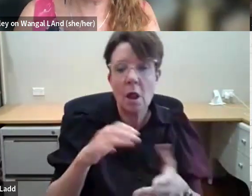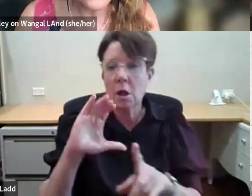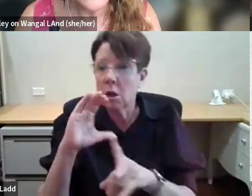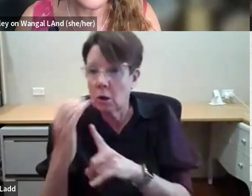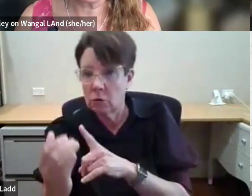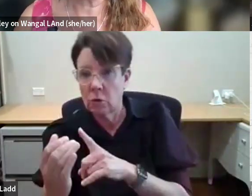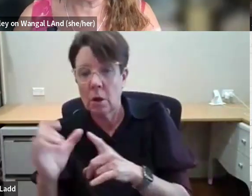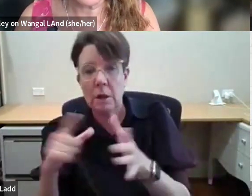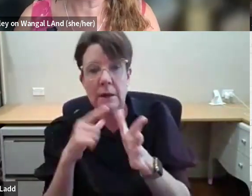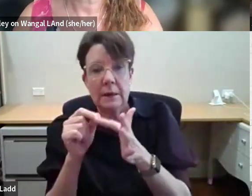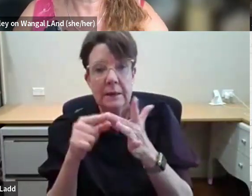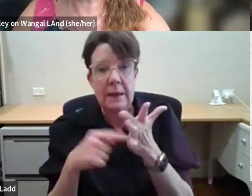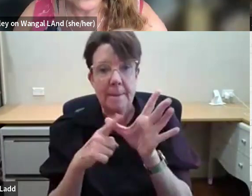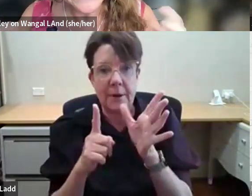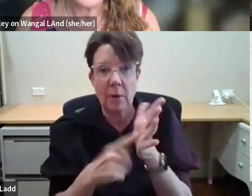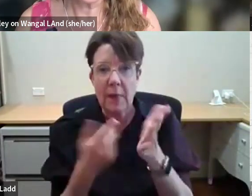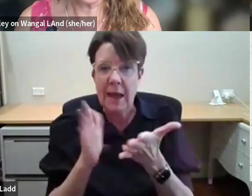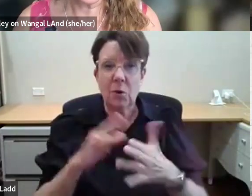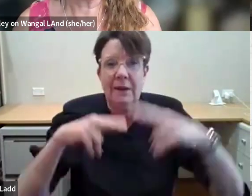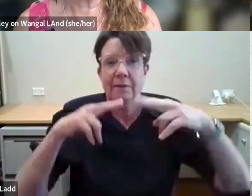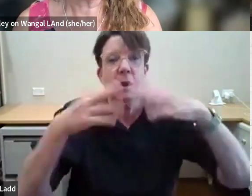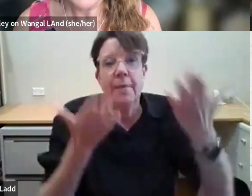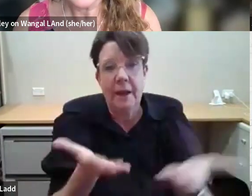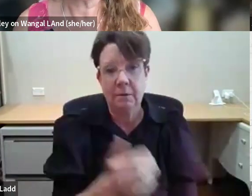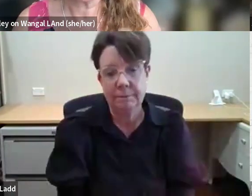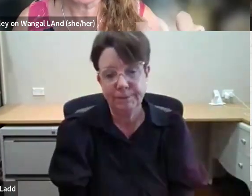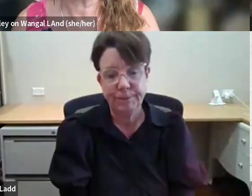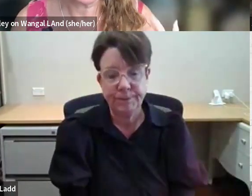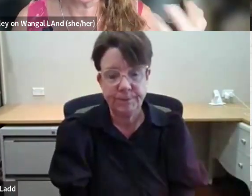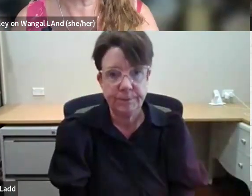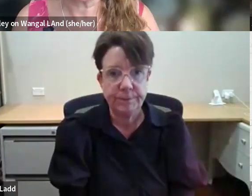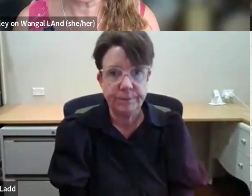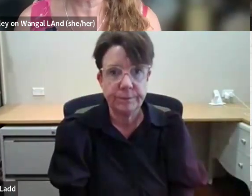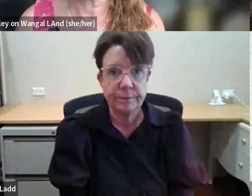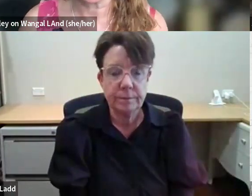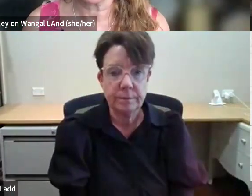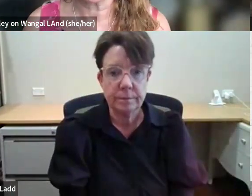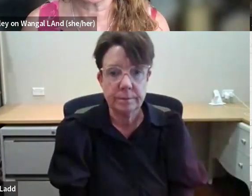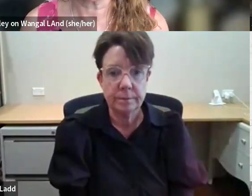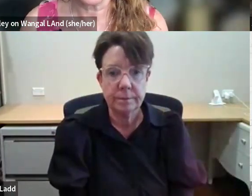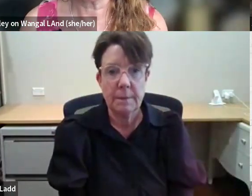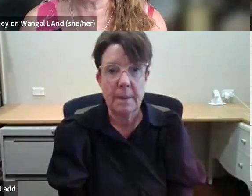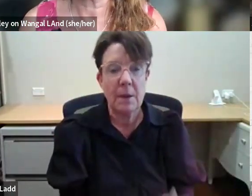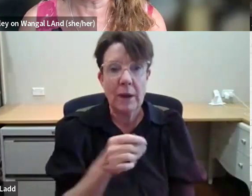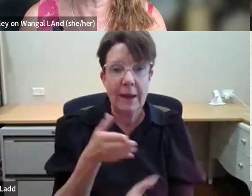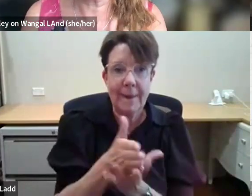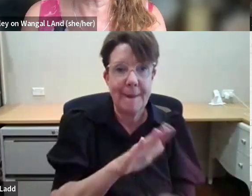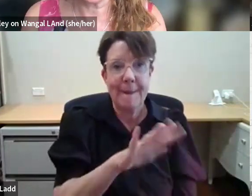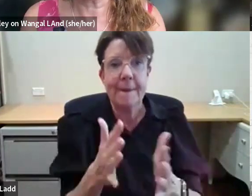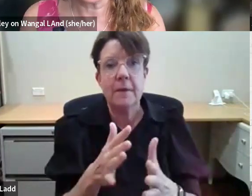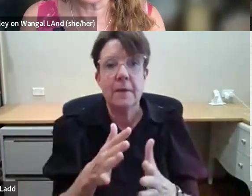bit so we have equity and fairness and justice in the frame? I think the other piece about power